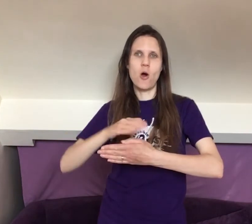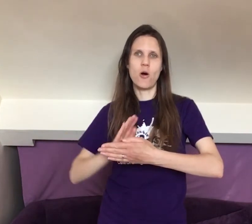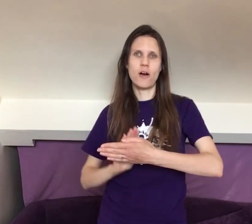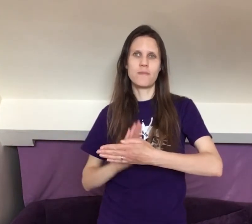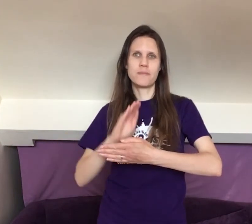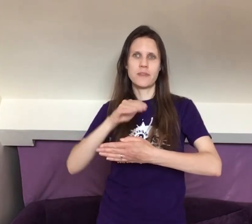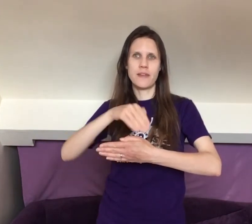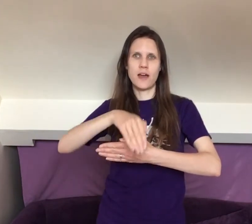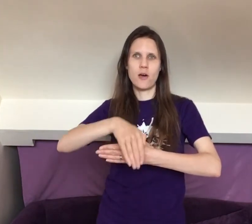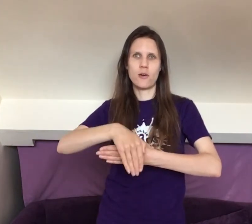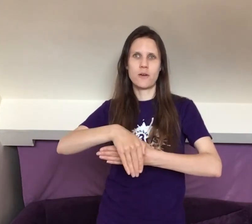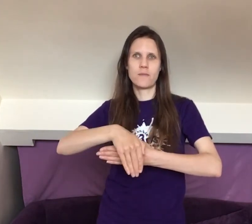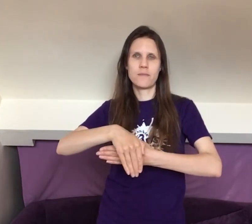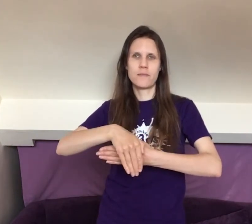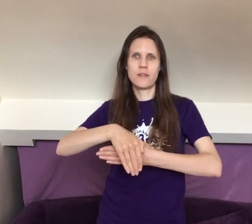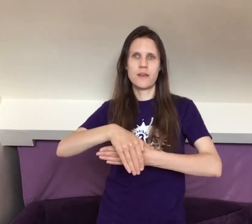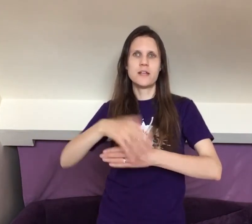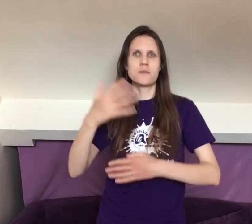O’er. There – o’er.